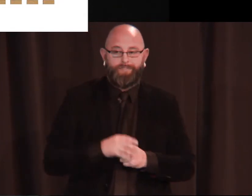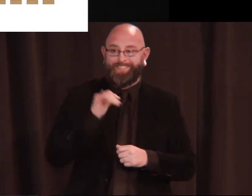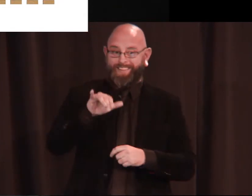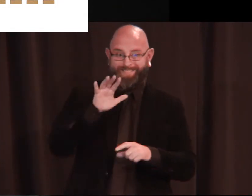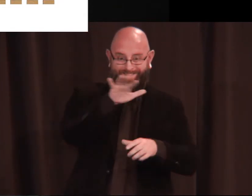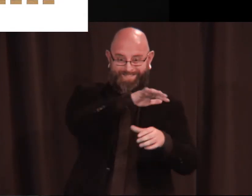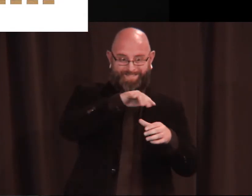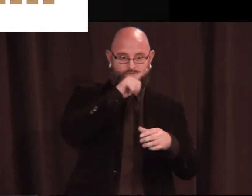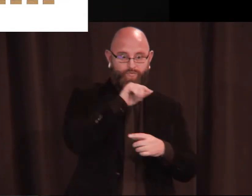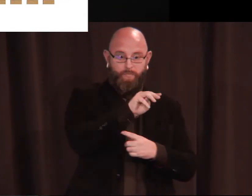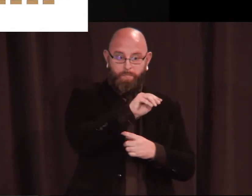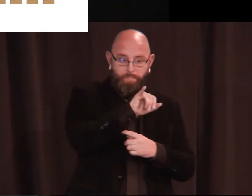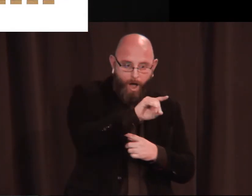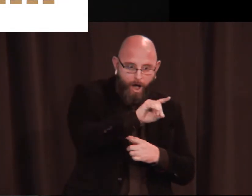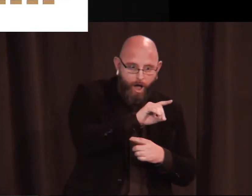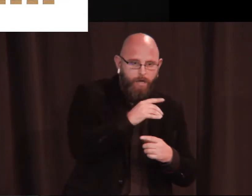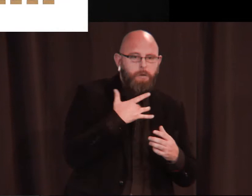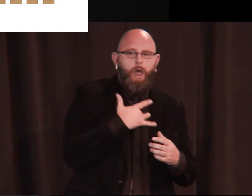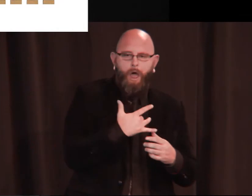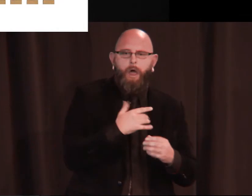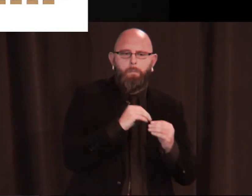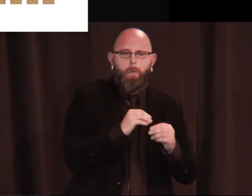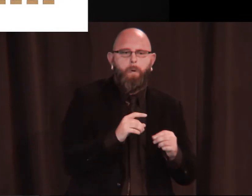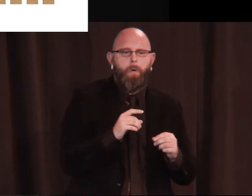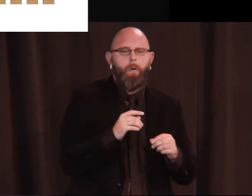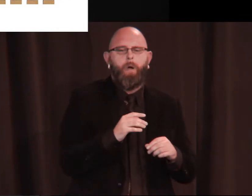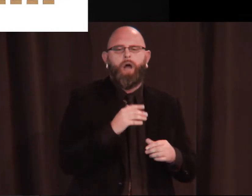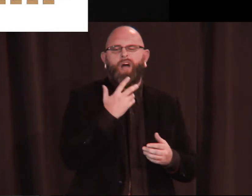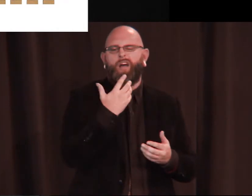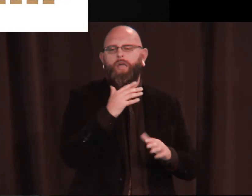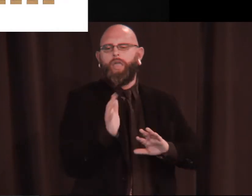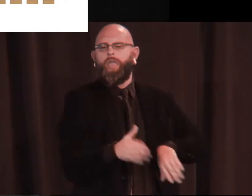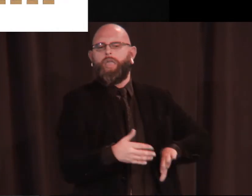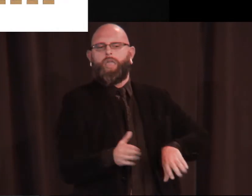to wear their hearing aids less often than children with more severe hearing loss,